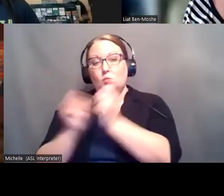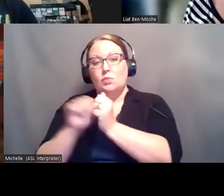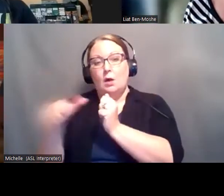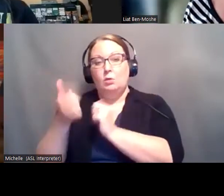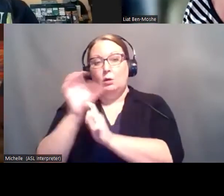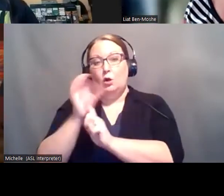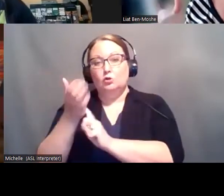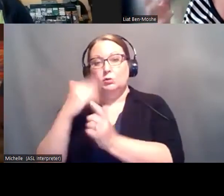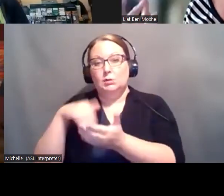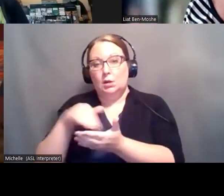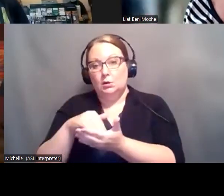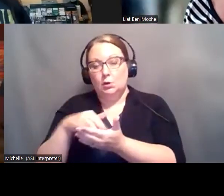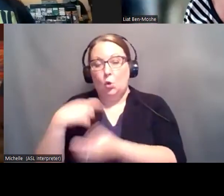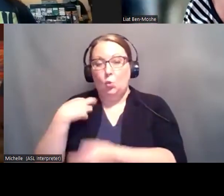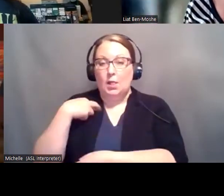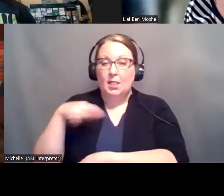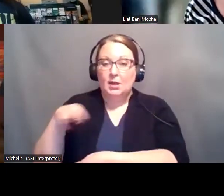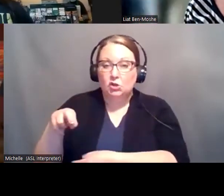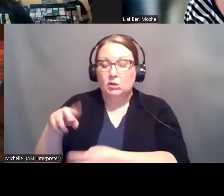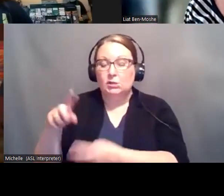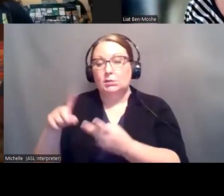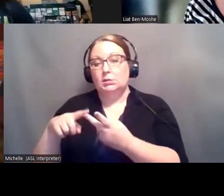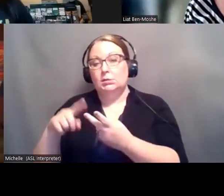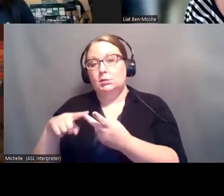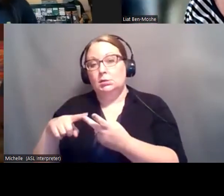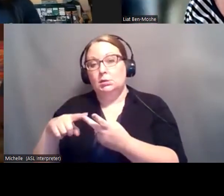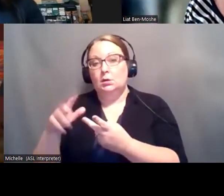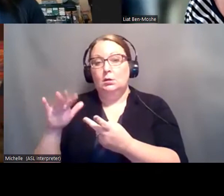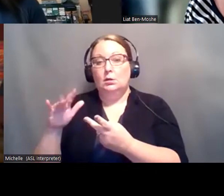All the, you know,